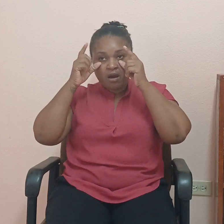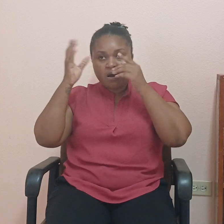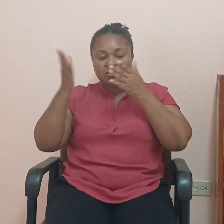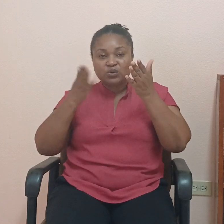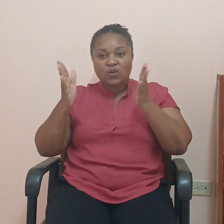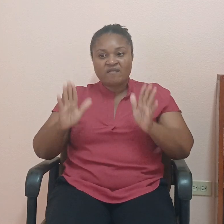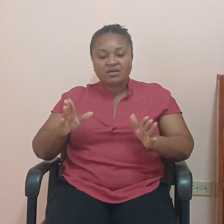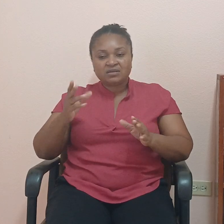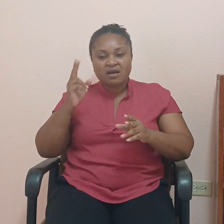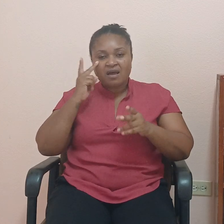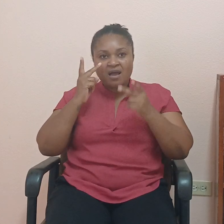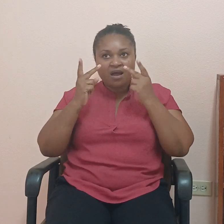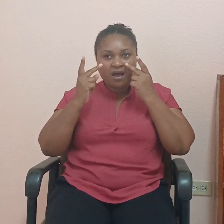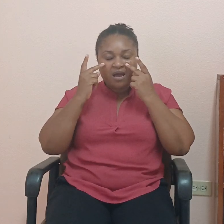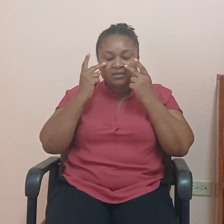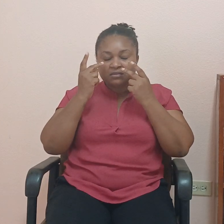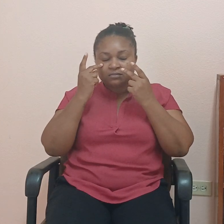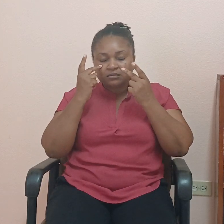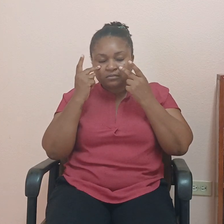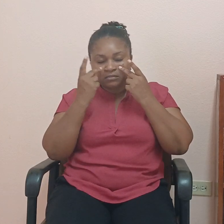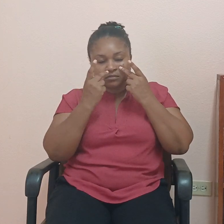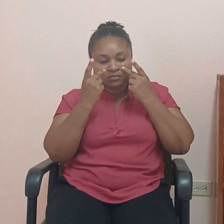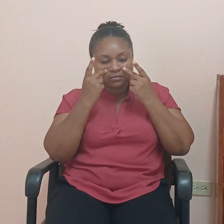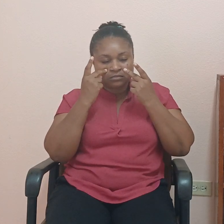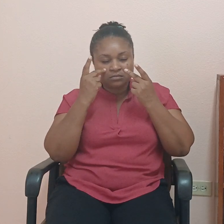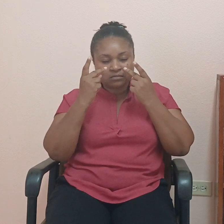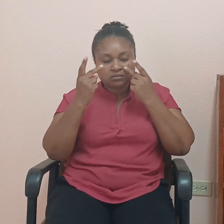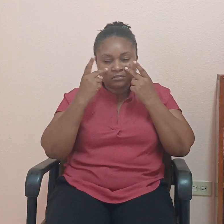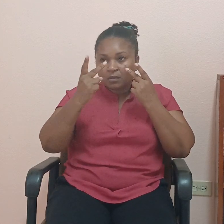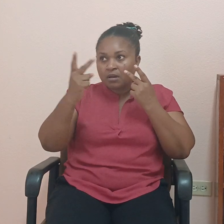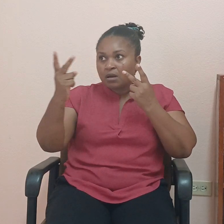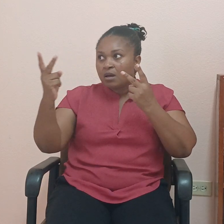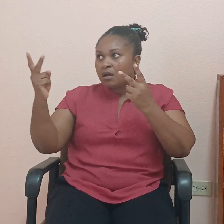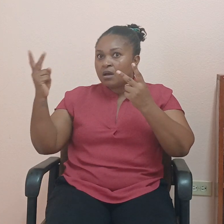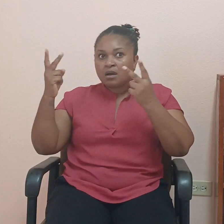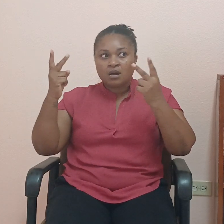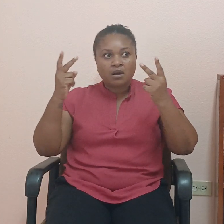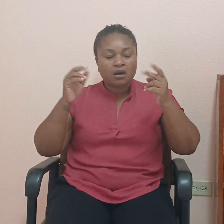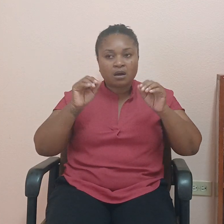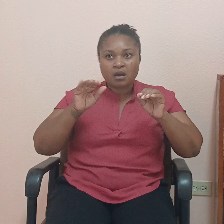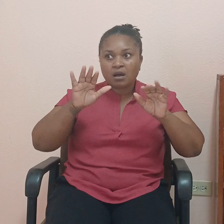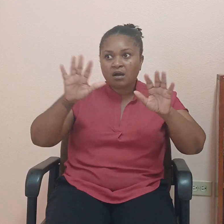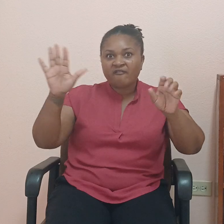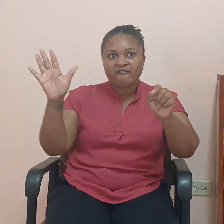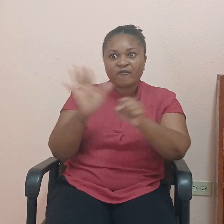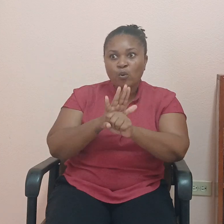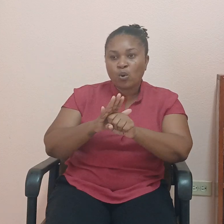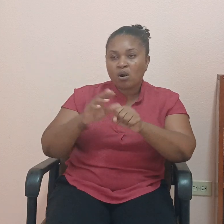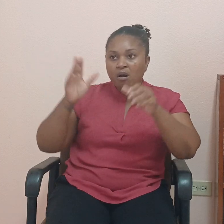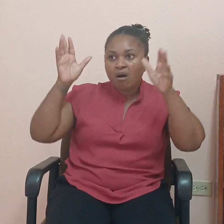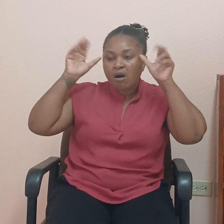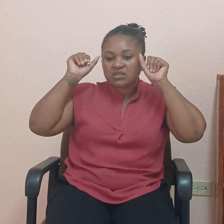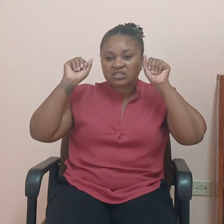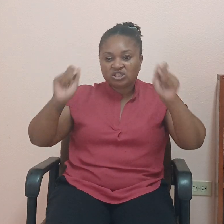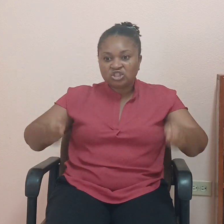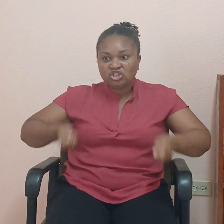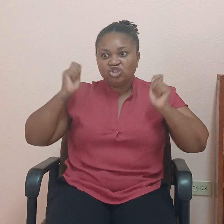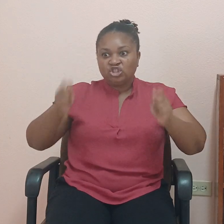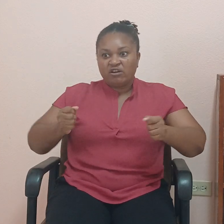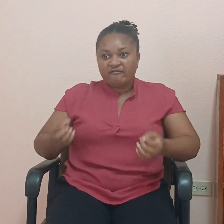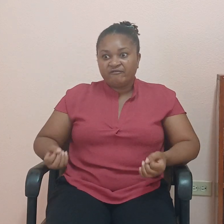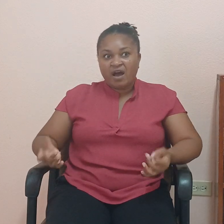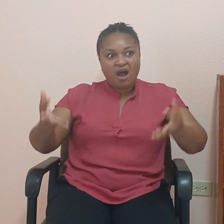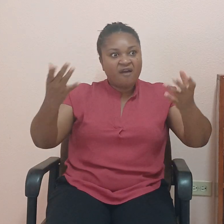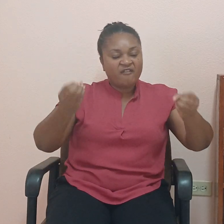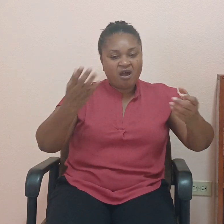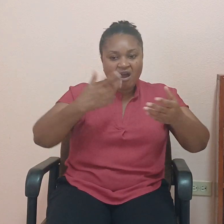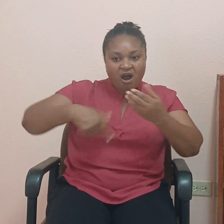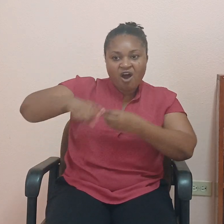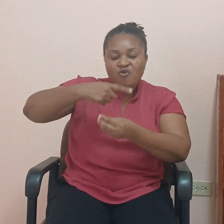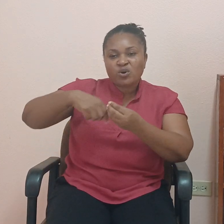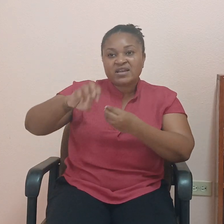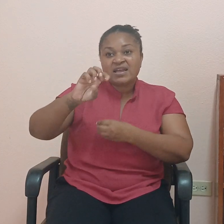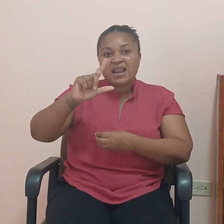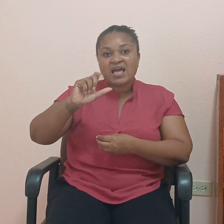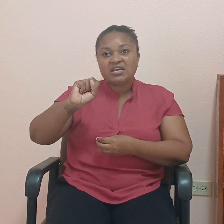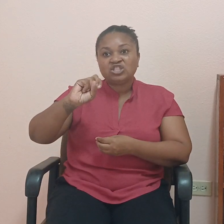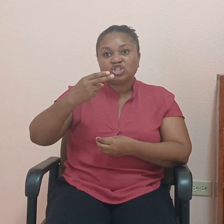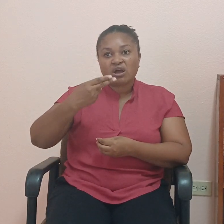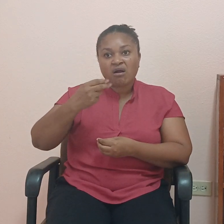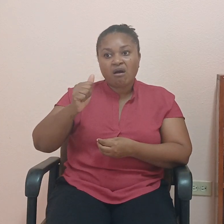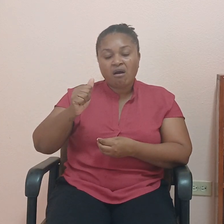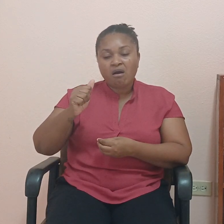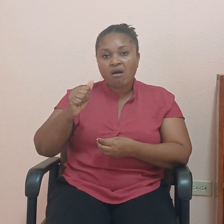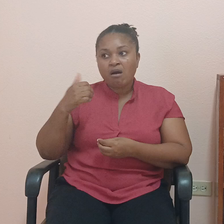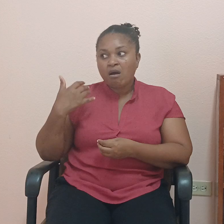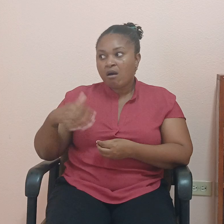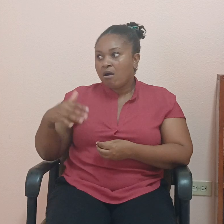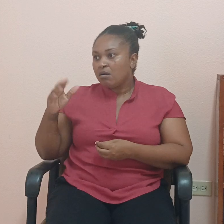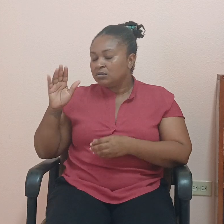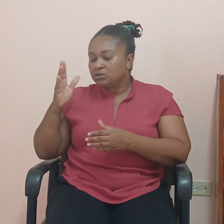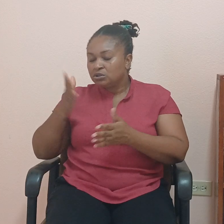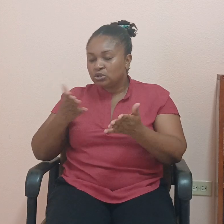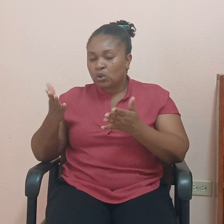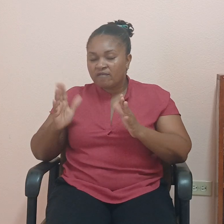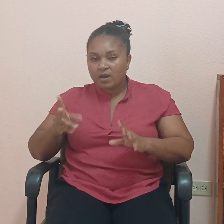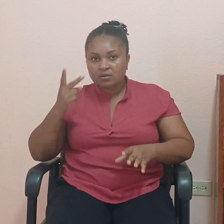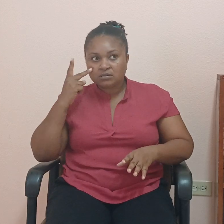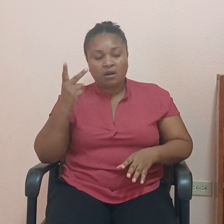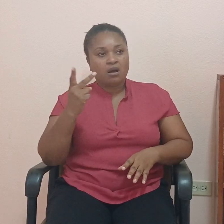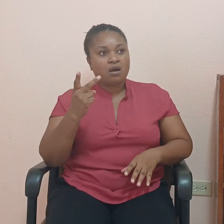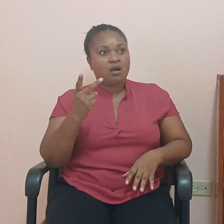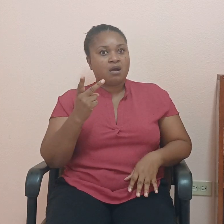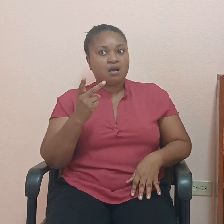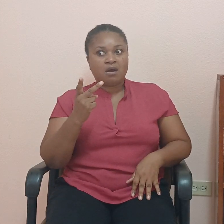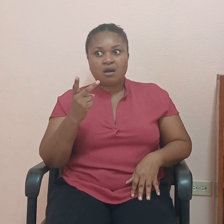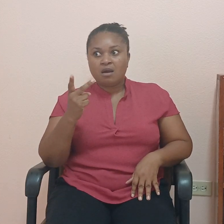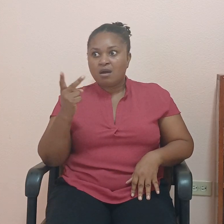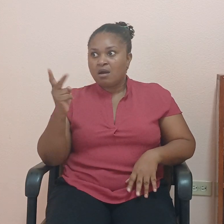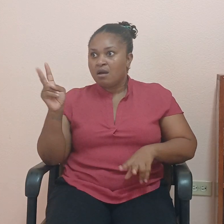and he looked and saw the hills full of horses and chariots of fire all around Elisha.